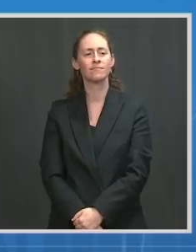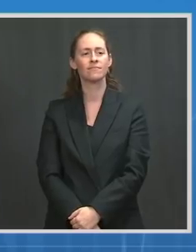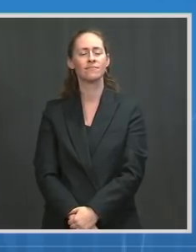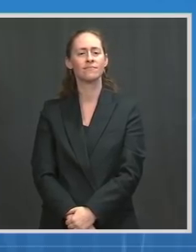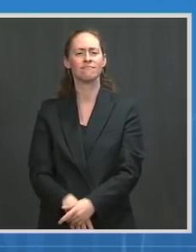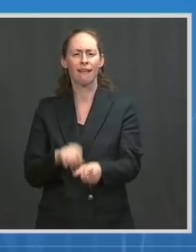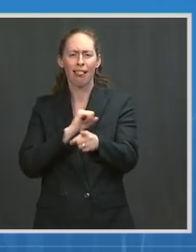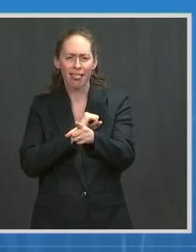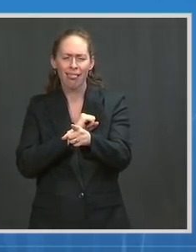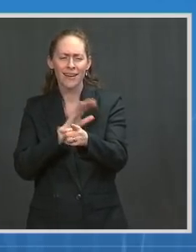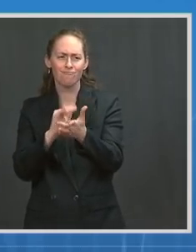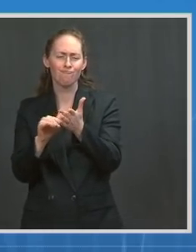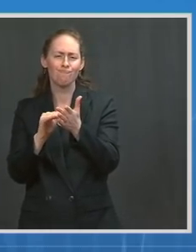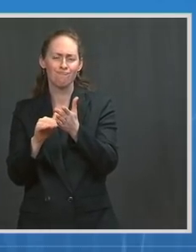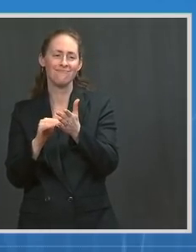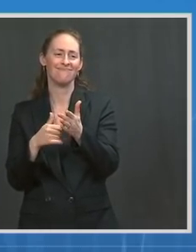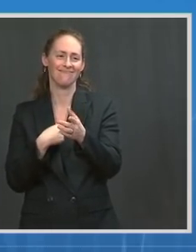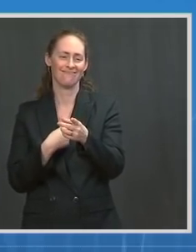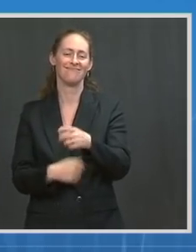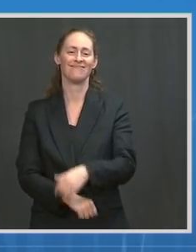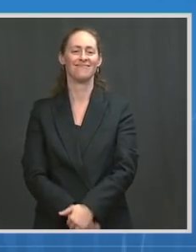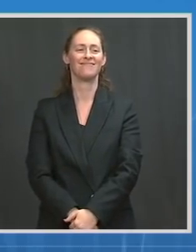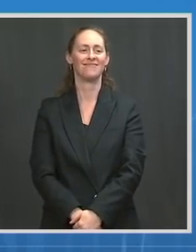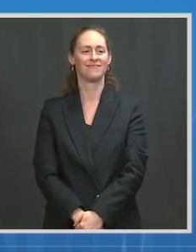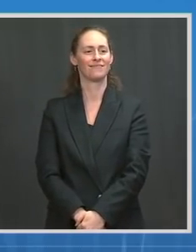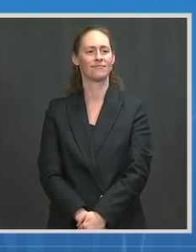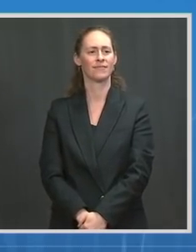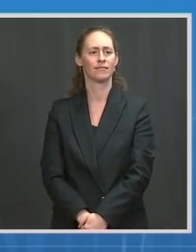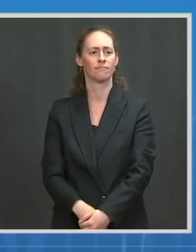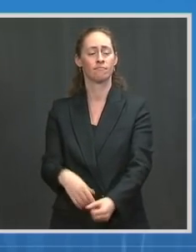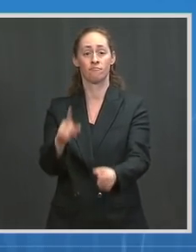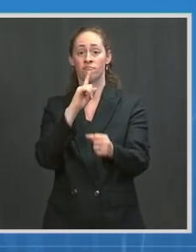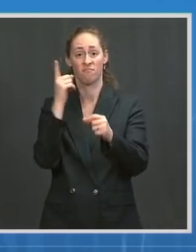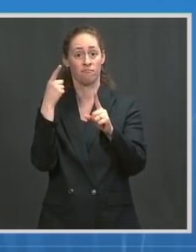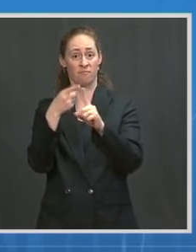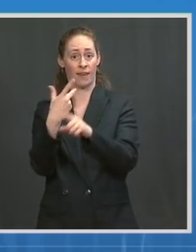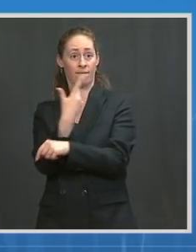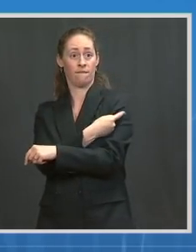which was just published last week. And then the effectiveness in preventing transmissibility.